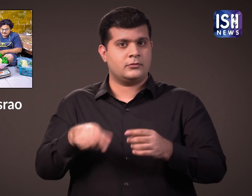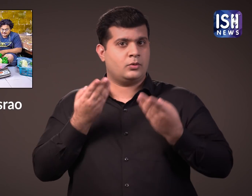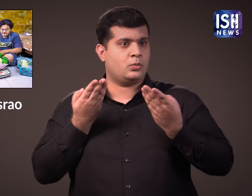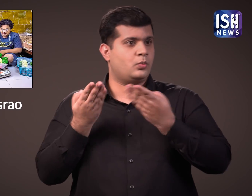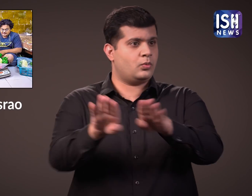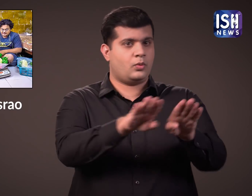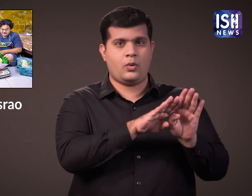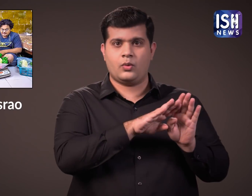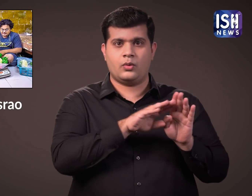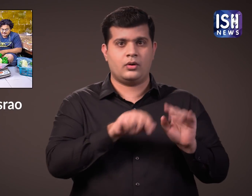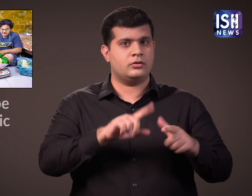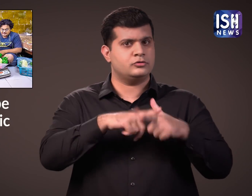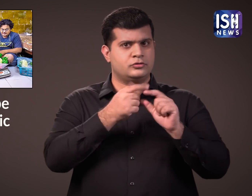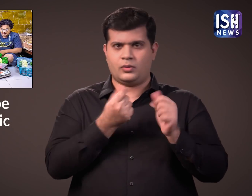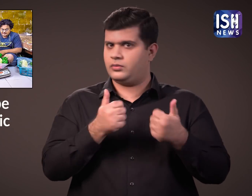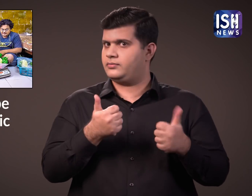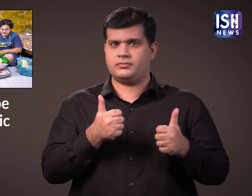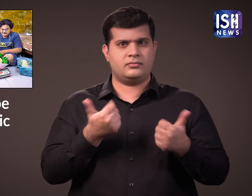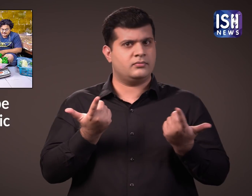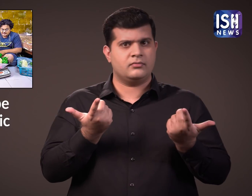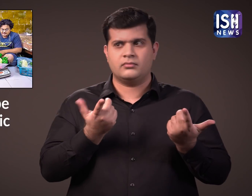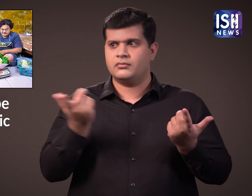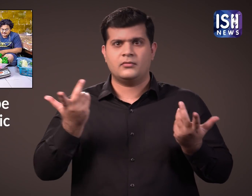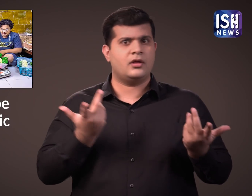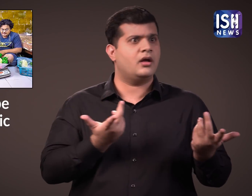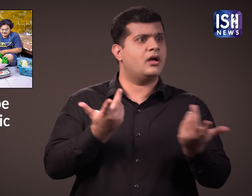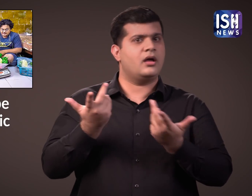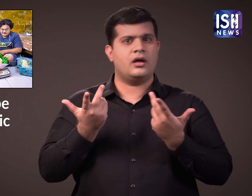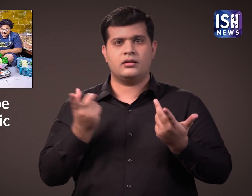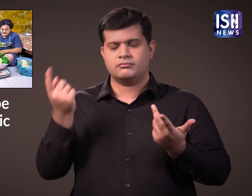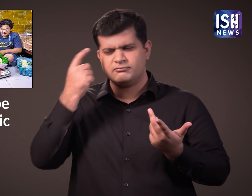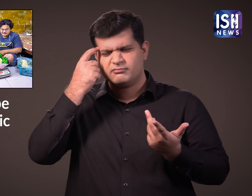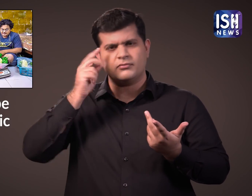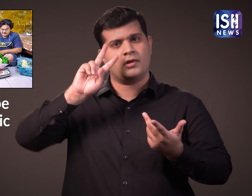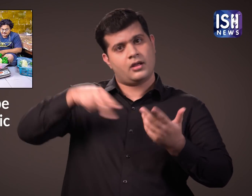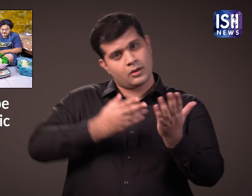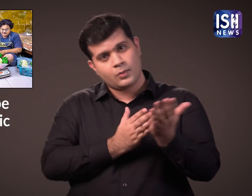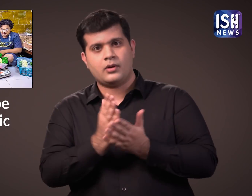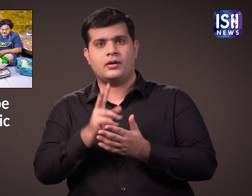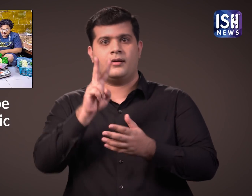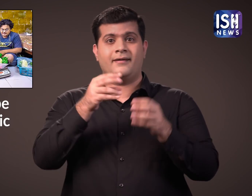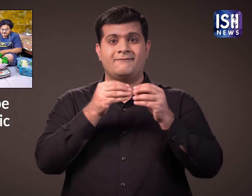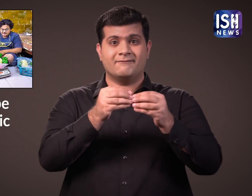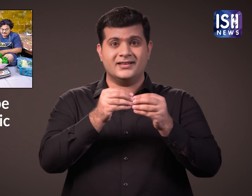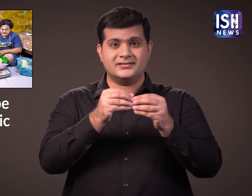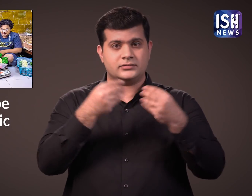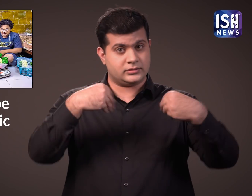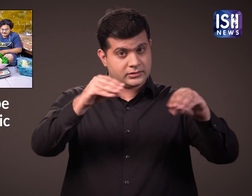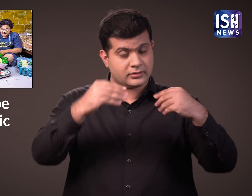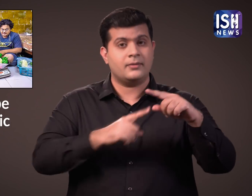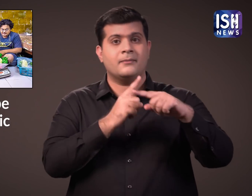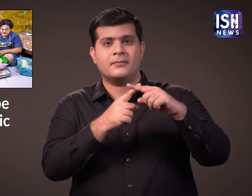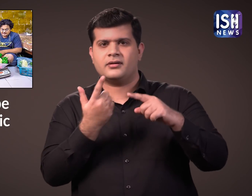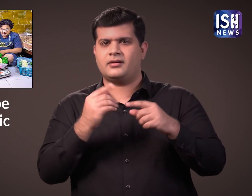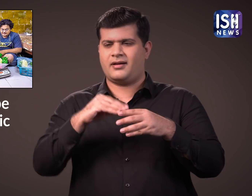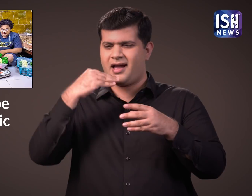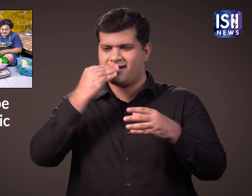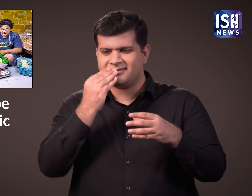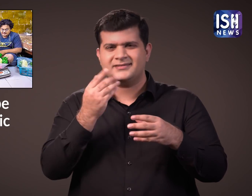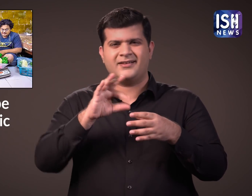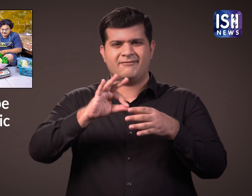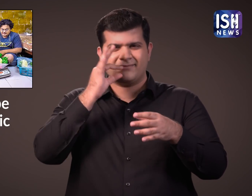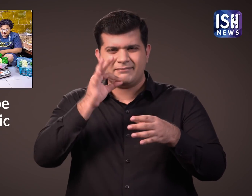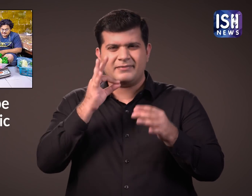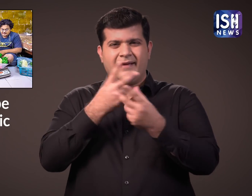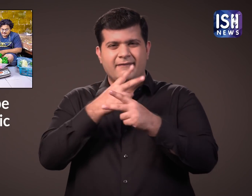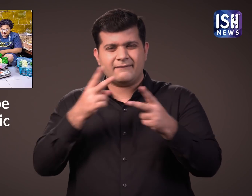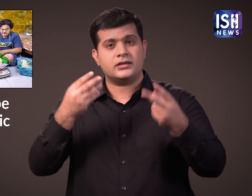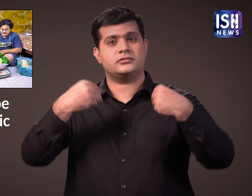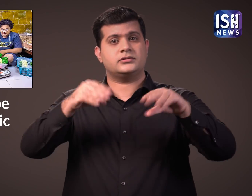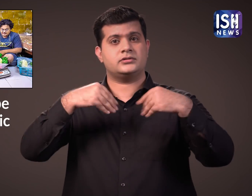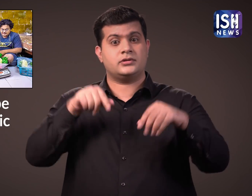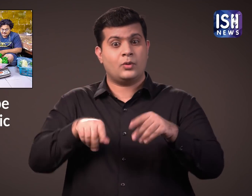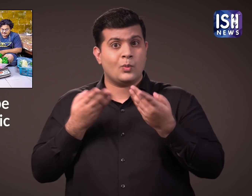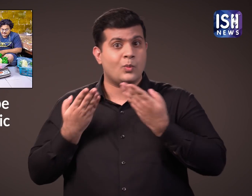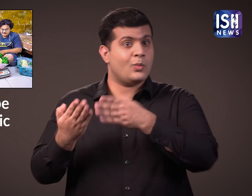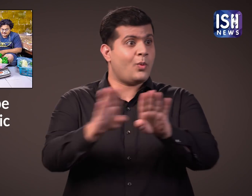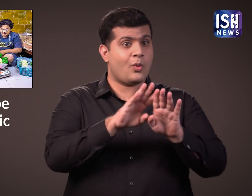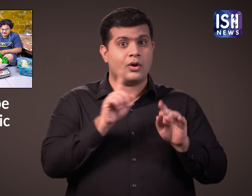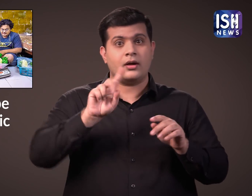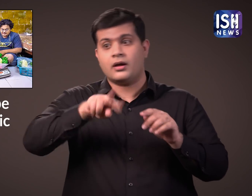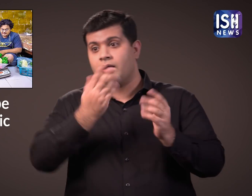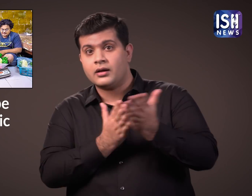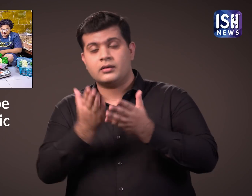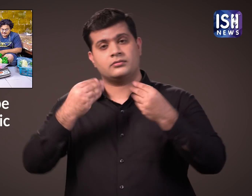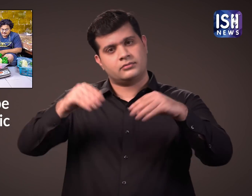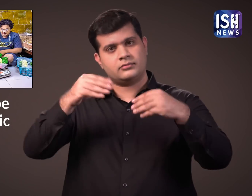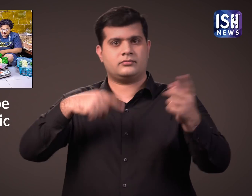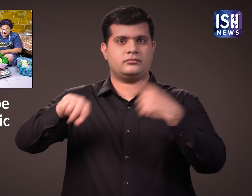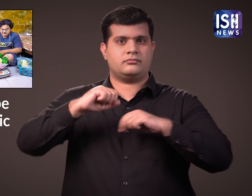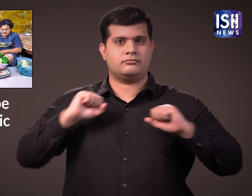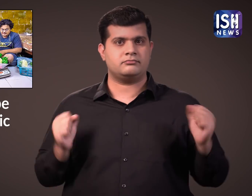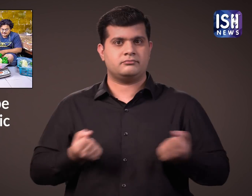They sold vegetables and dry snacks to survive during the lockdown.